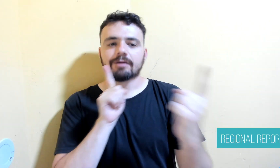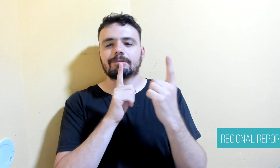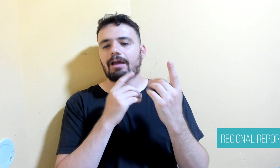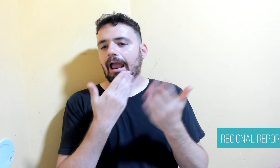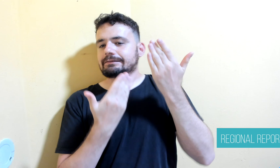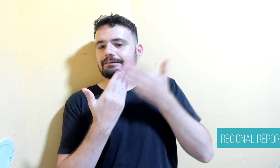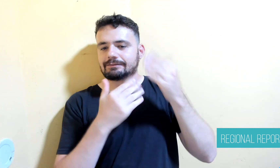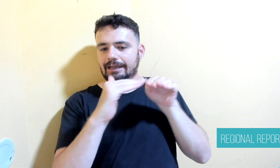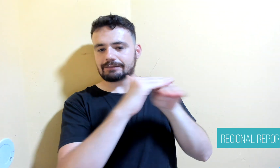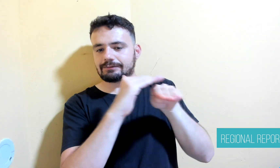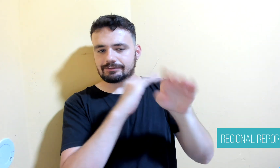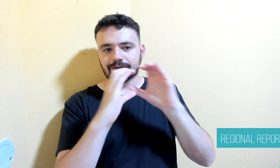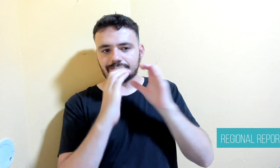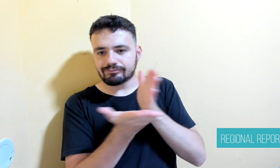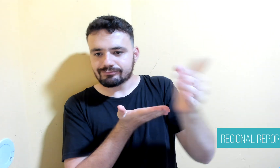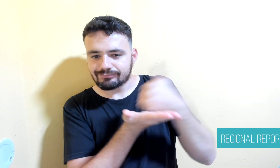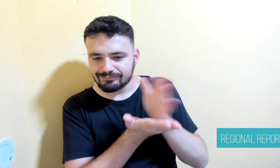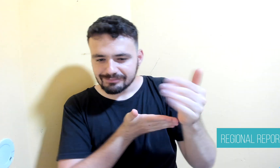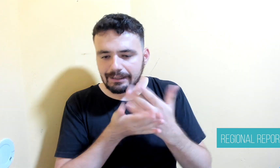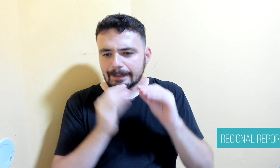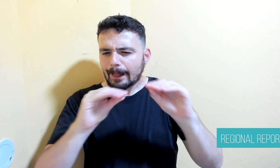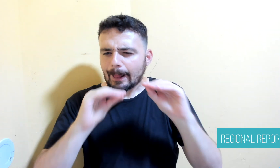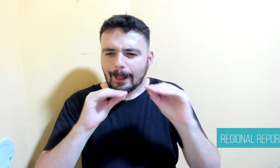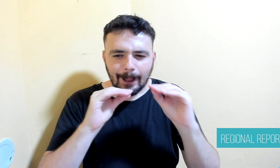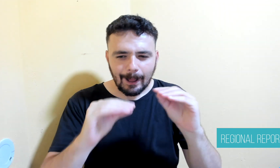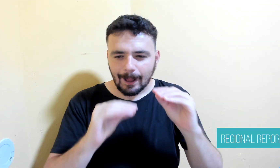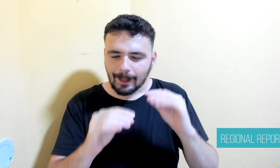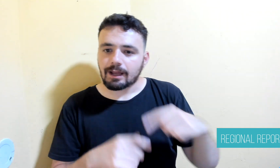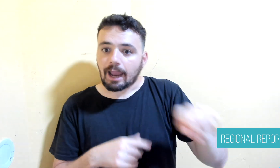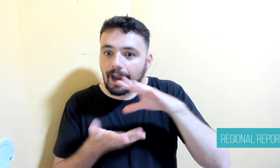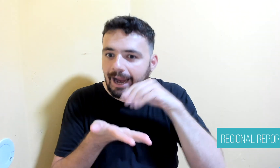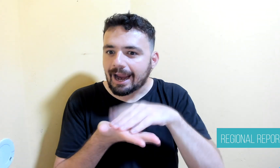assistance to people with hearing disabilities. The training was